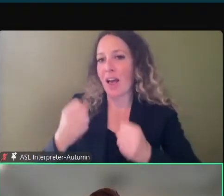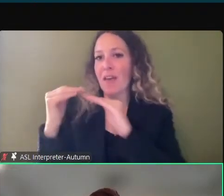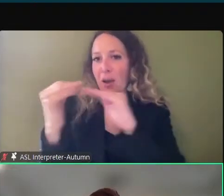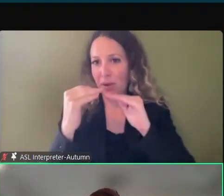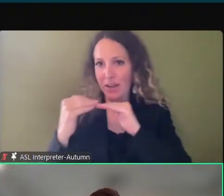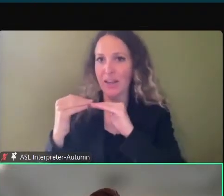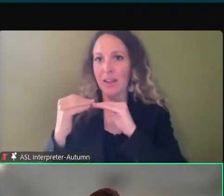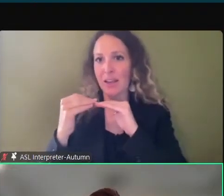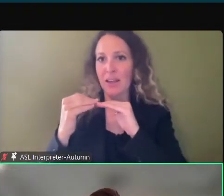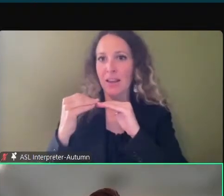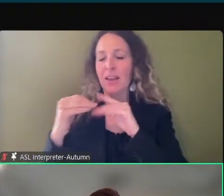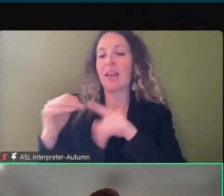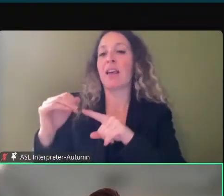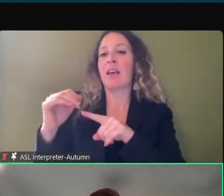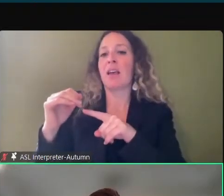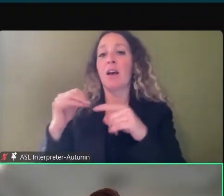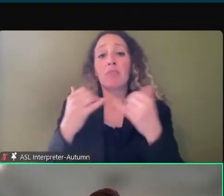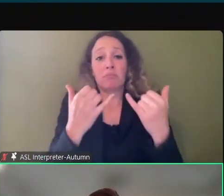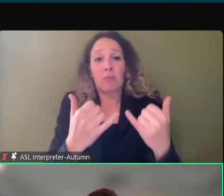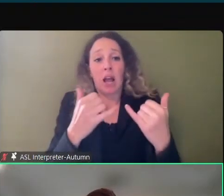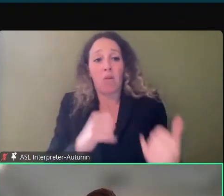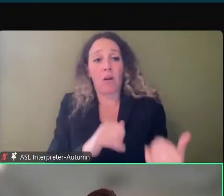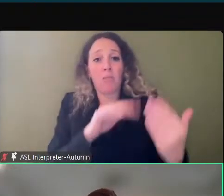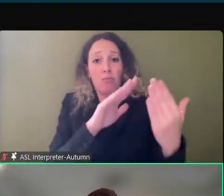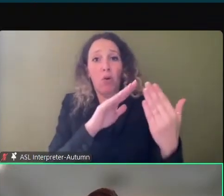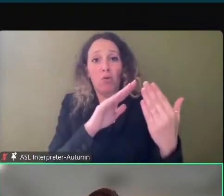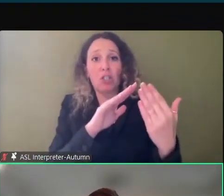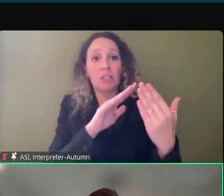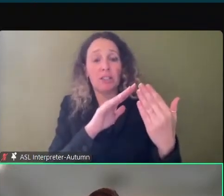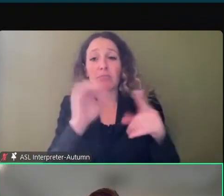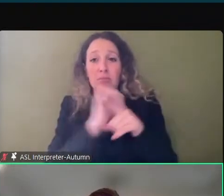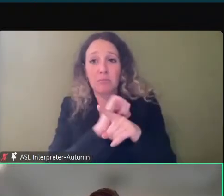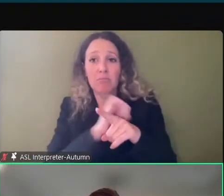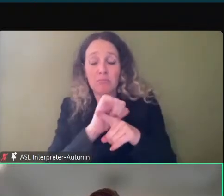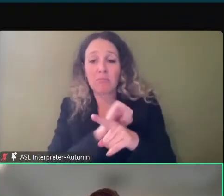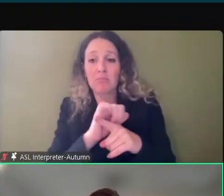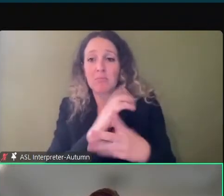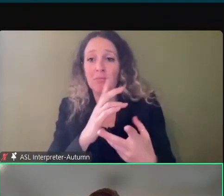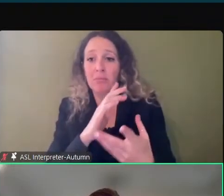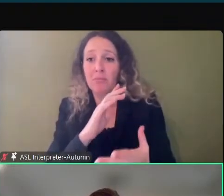Approaches of Academic Medical Centers, and Resources and Recommendations for